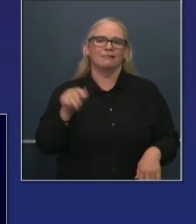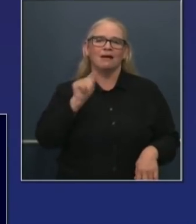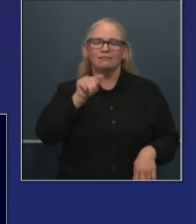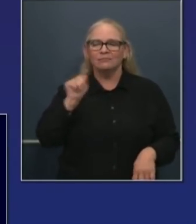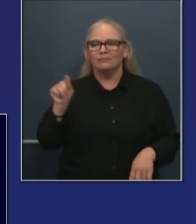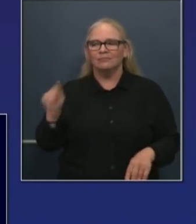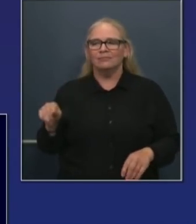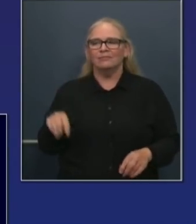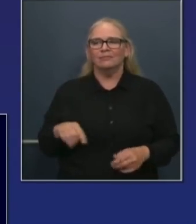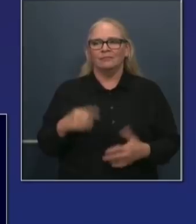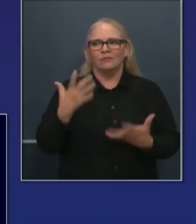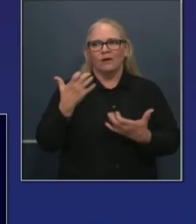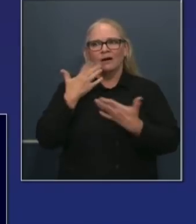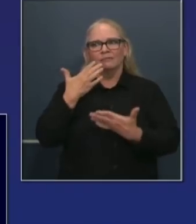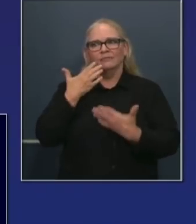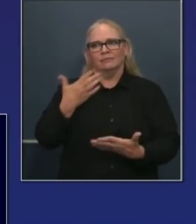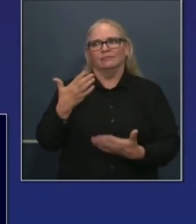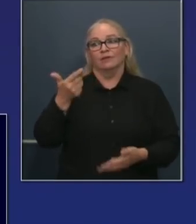OUR EFFORTS TO DATE AND